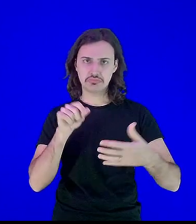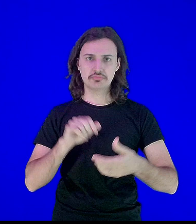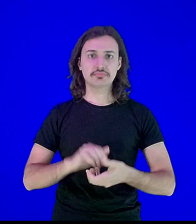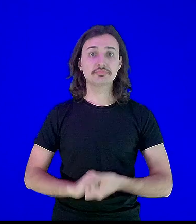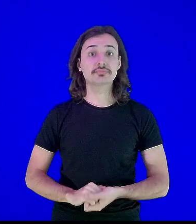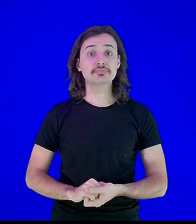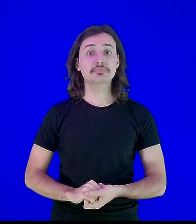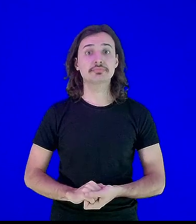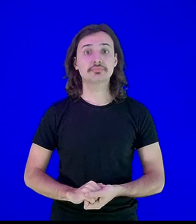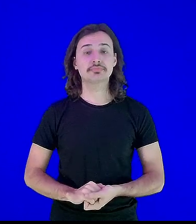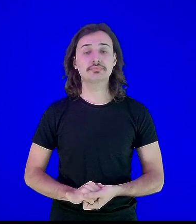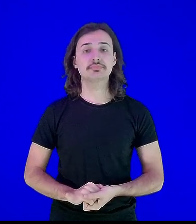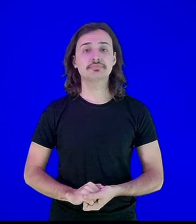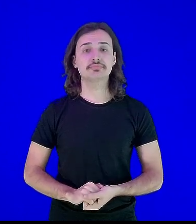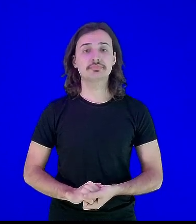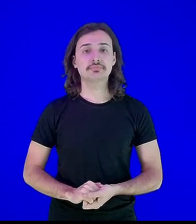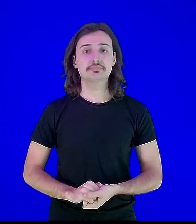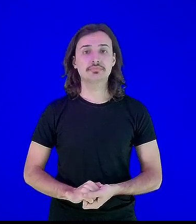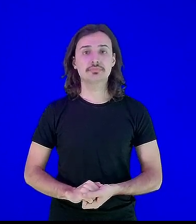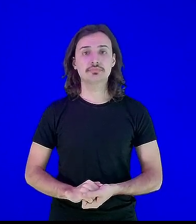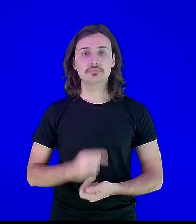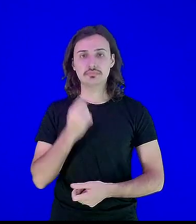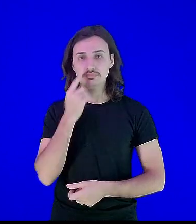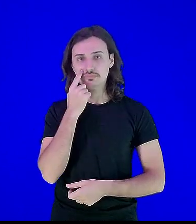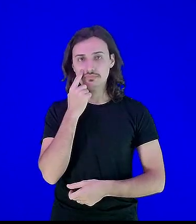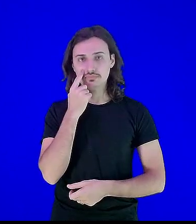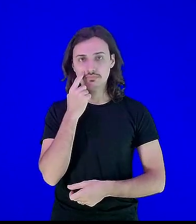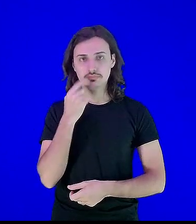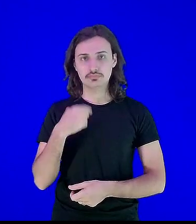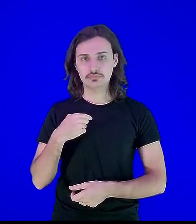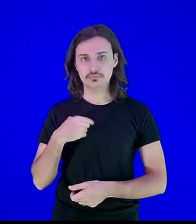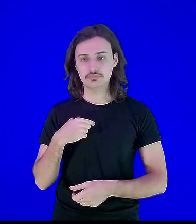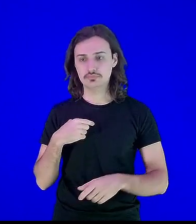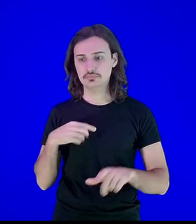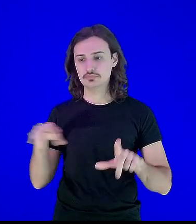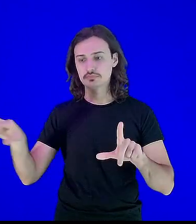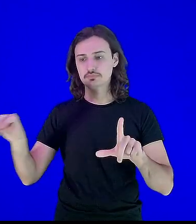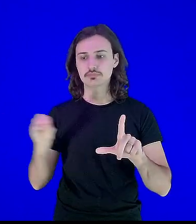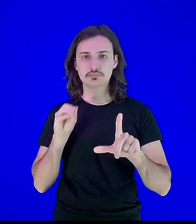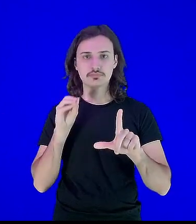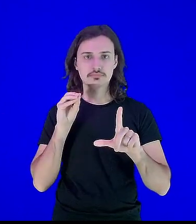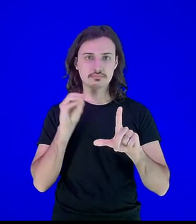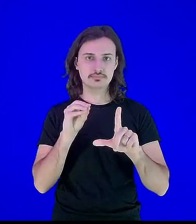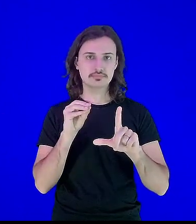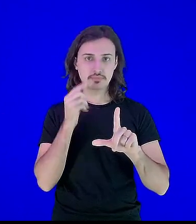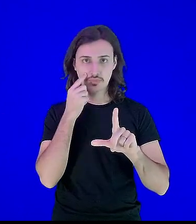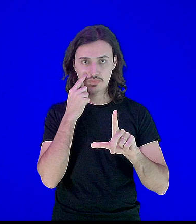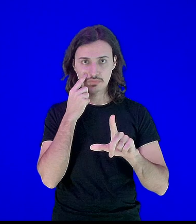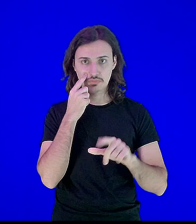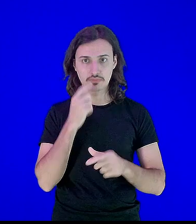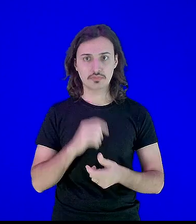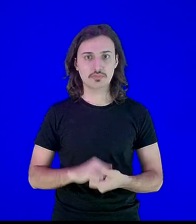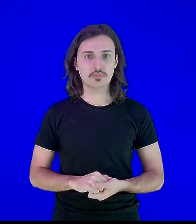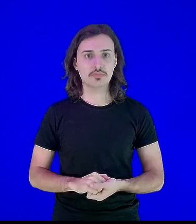I'll you copy this so that the user will not have-- will not be mandated to hit